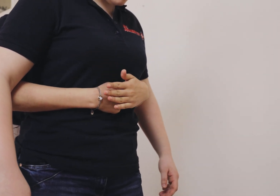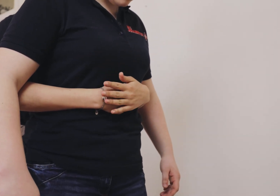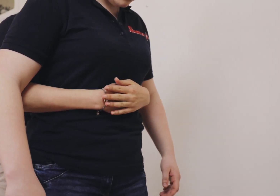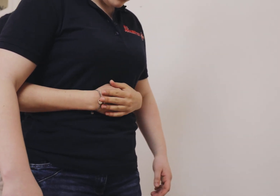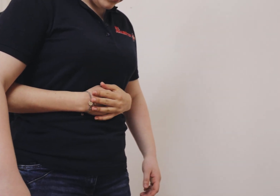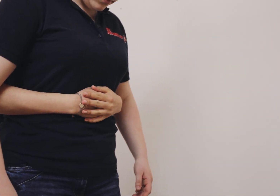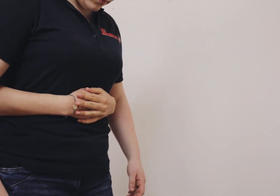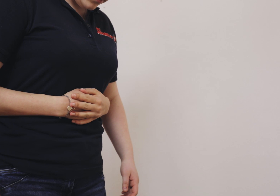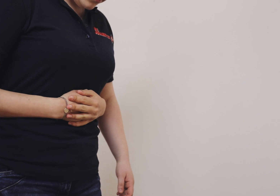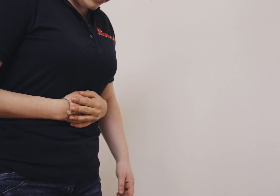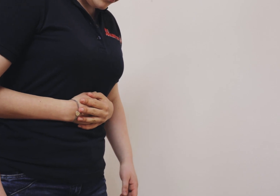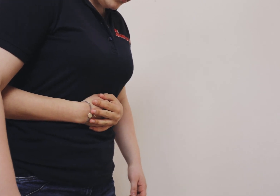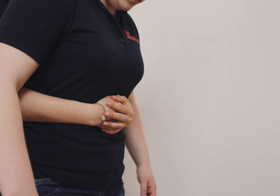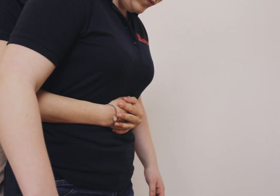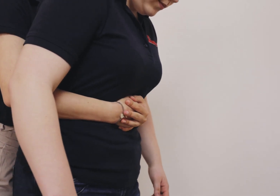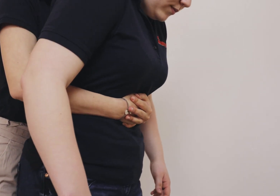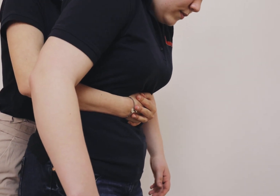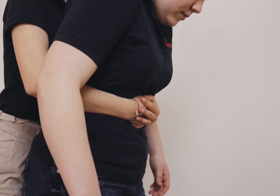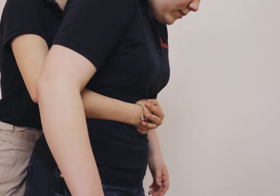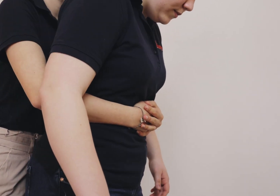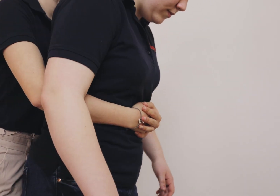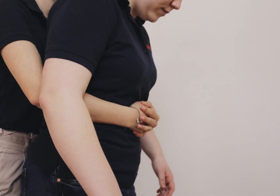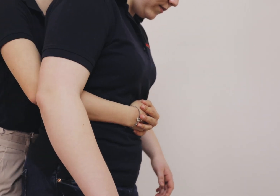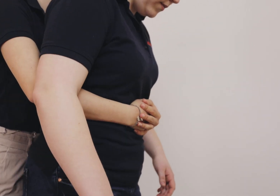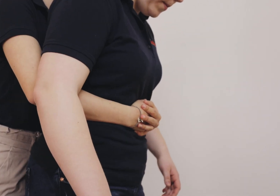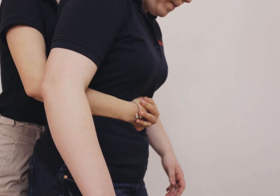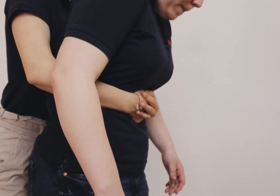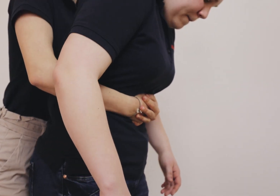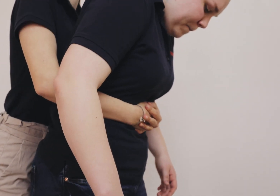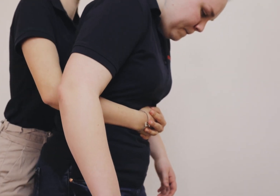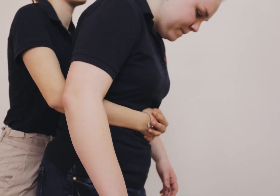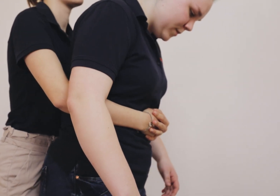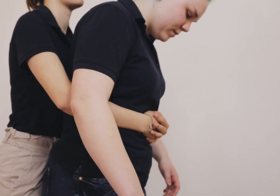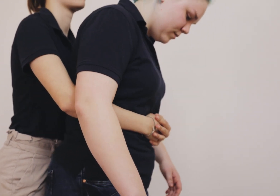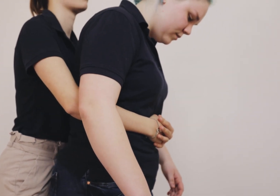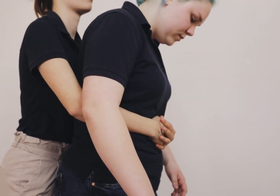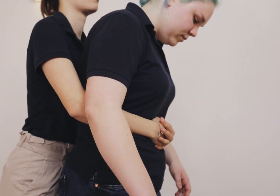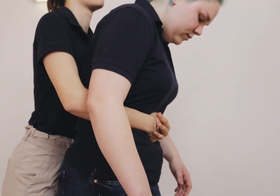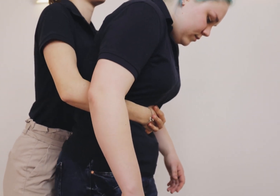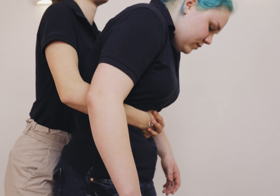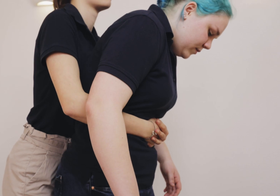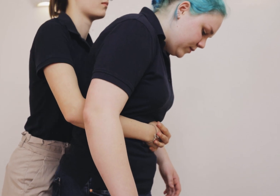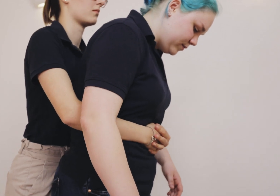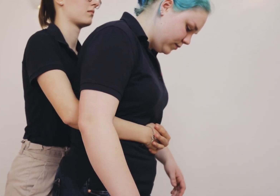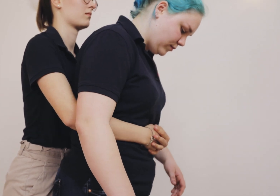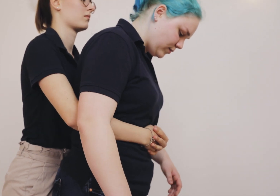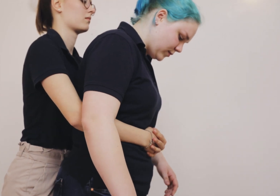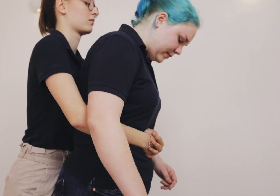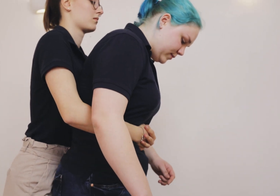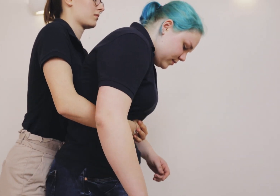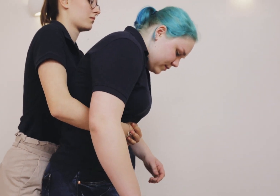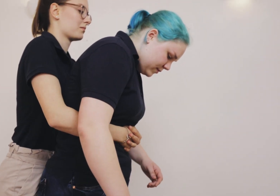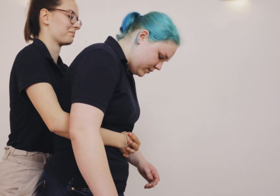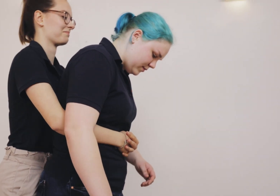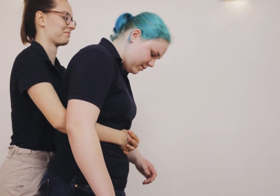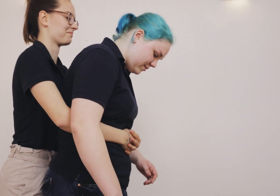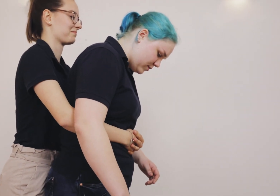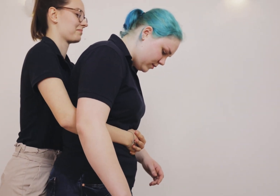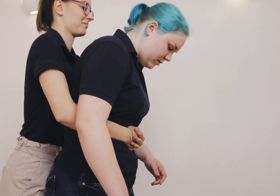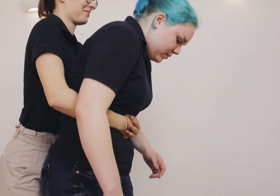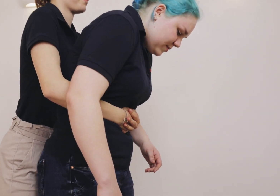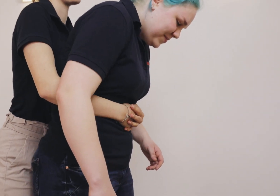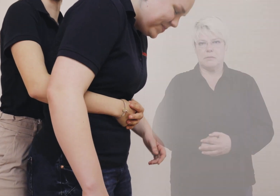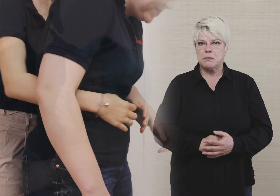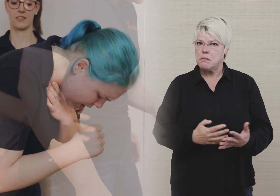Grab the fist with your other hand and push it inward and upward at the same time for 5 times